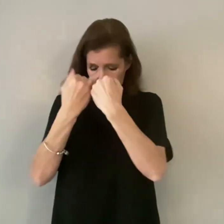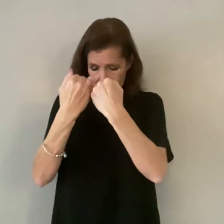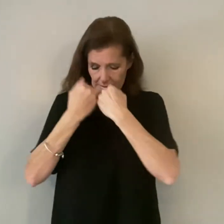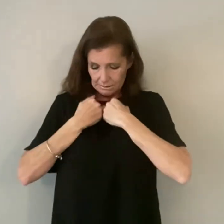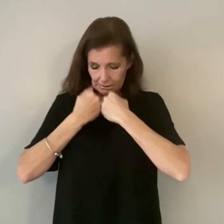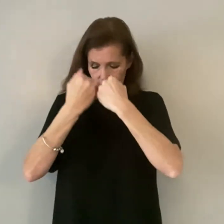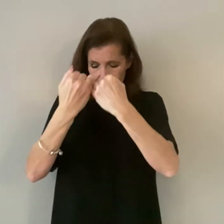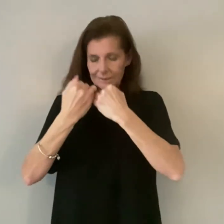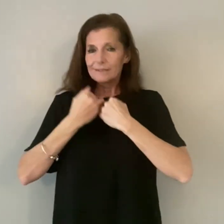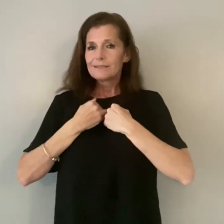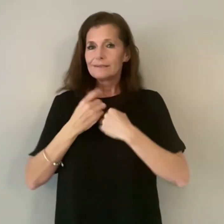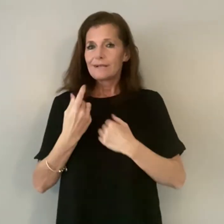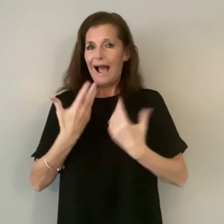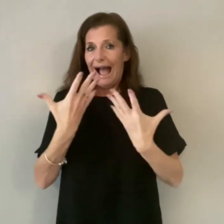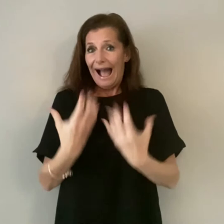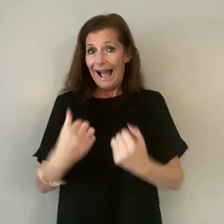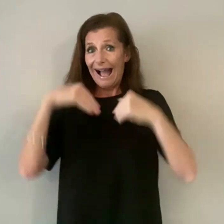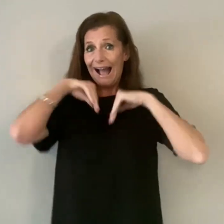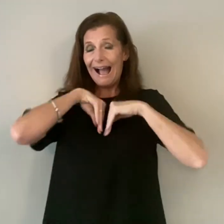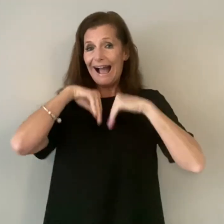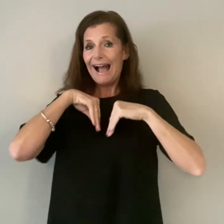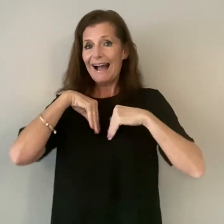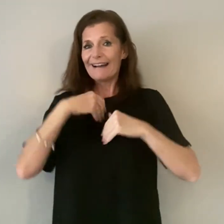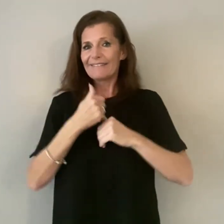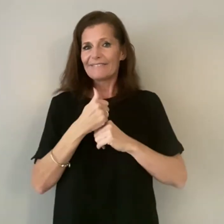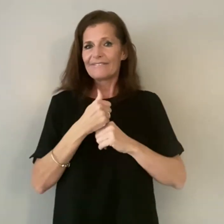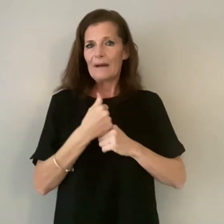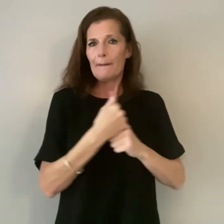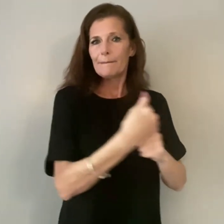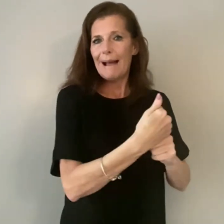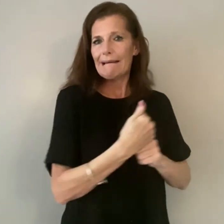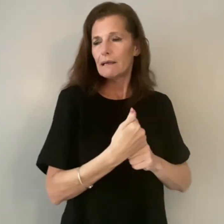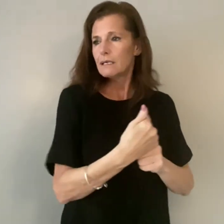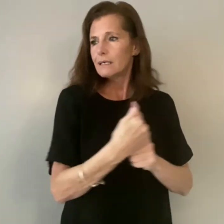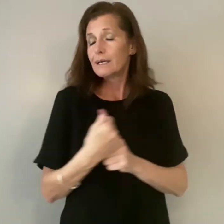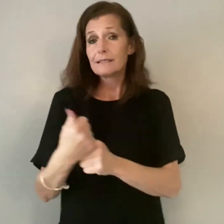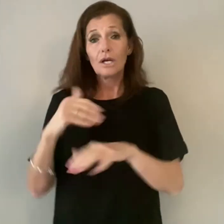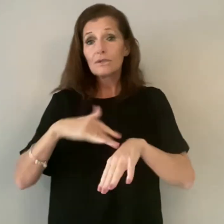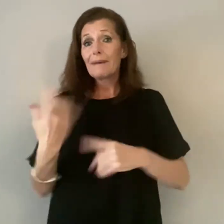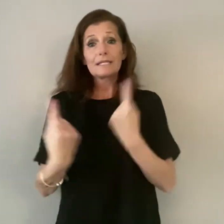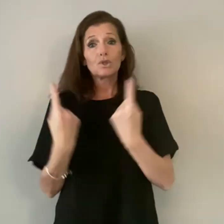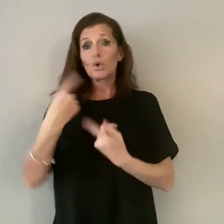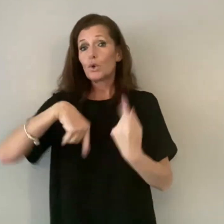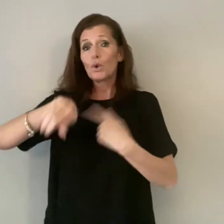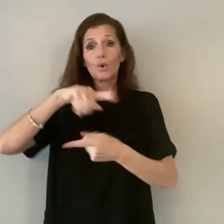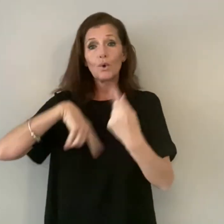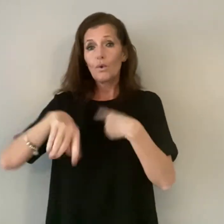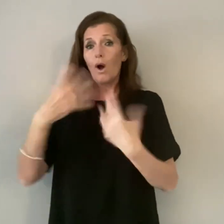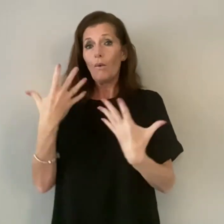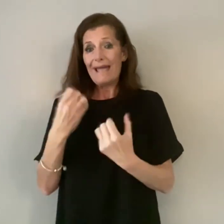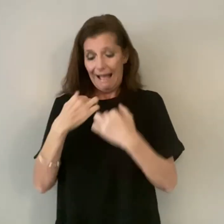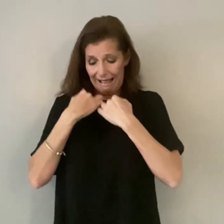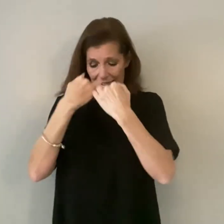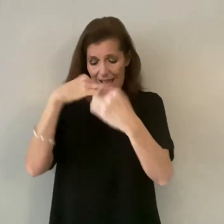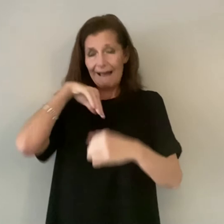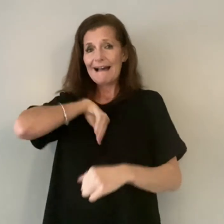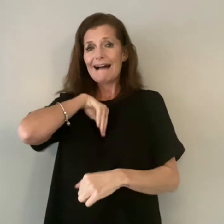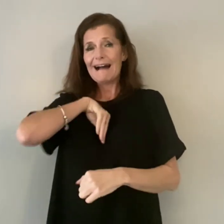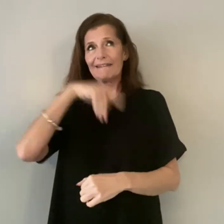So firstly, I think that we all have unconscious bias and no matter who we are we hold